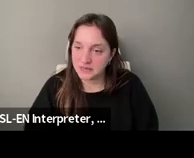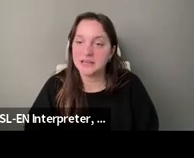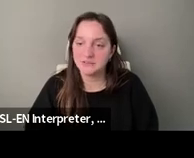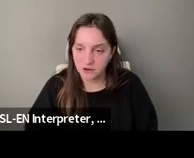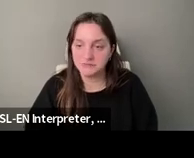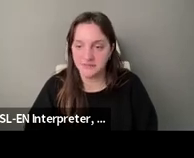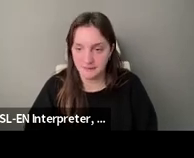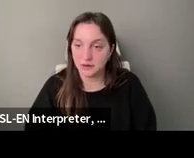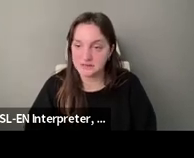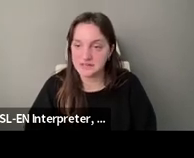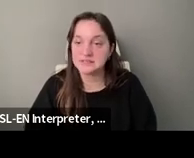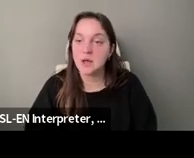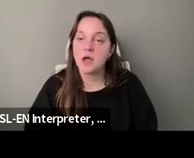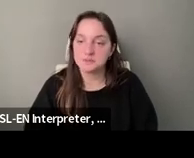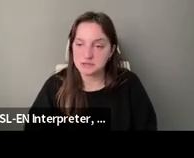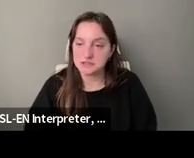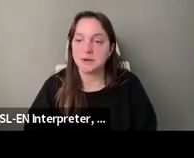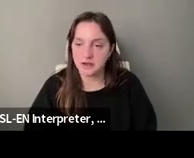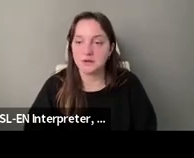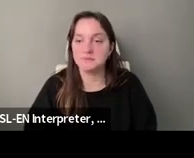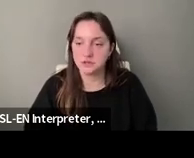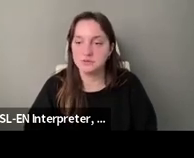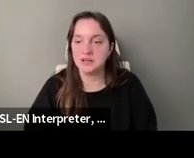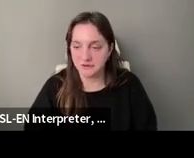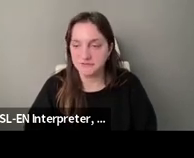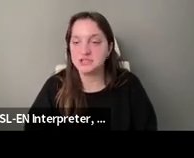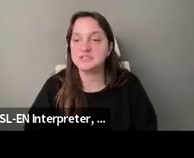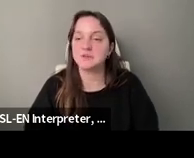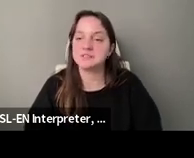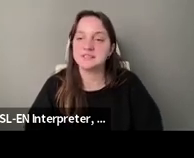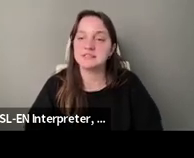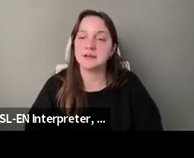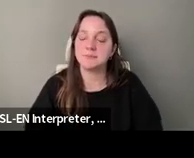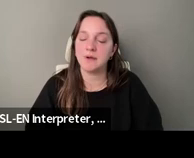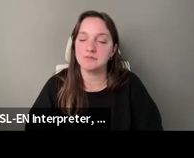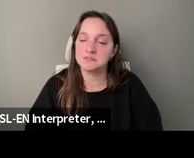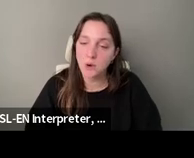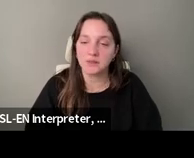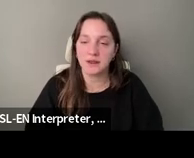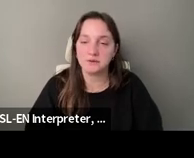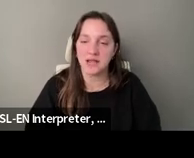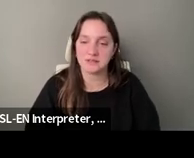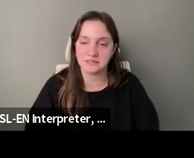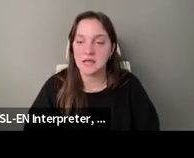access planning involved in that process, especially when it comes to deaf refugees. This isn't around spoken access, but sign language access.